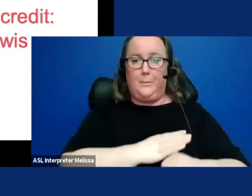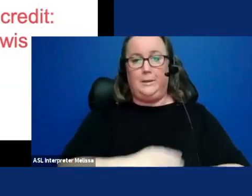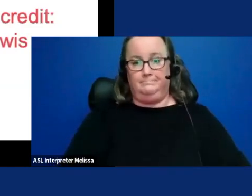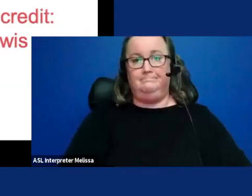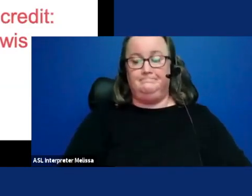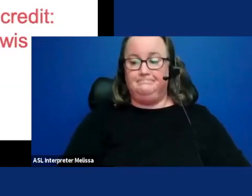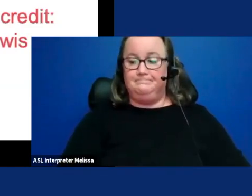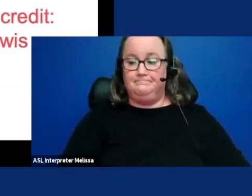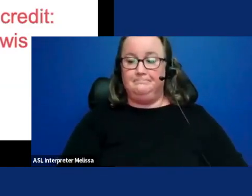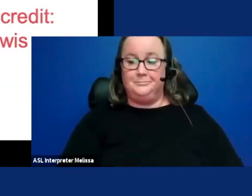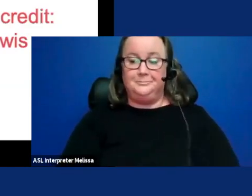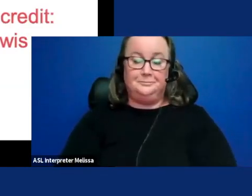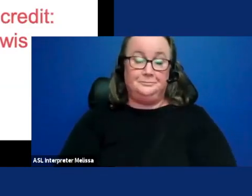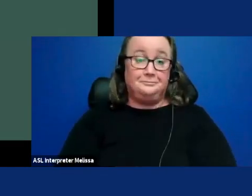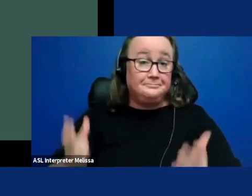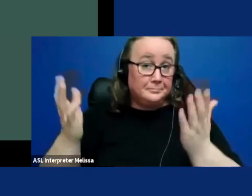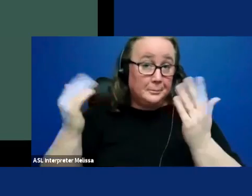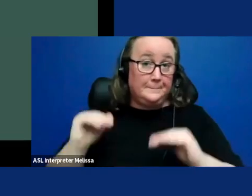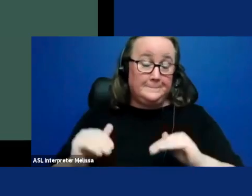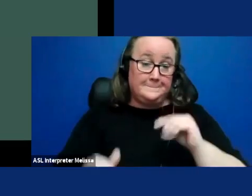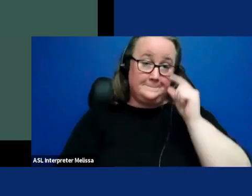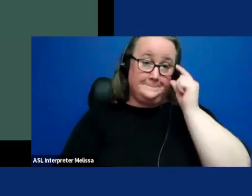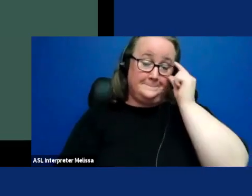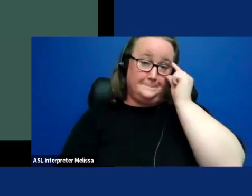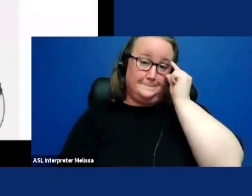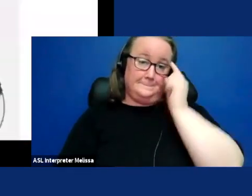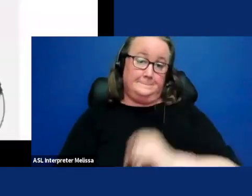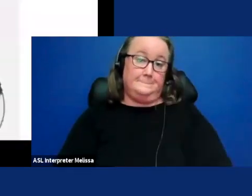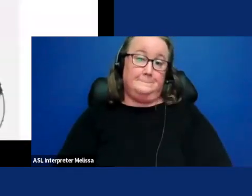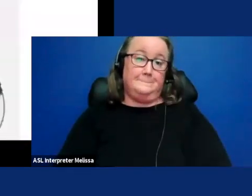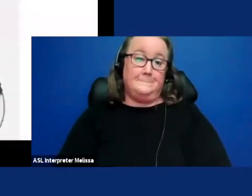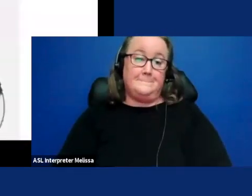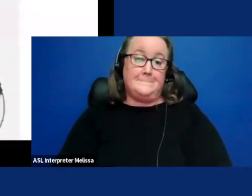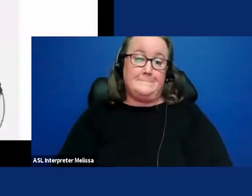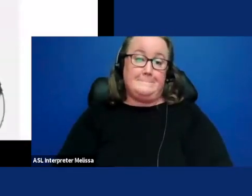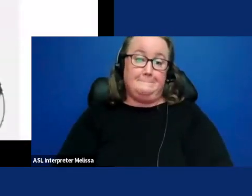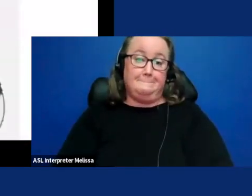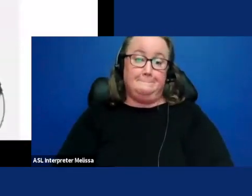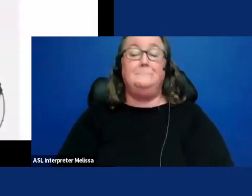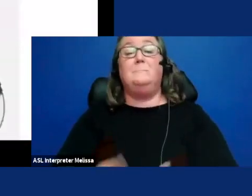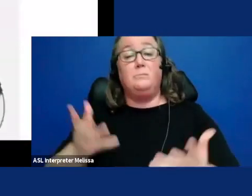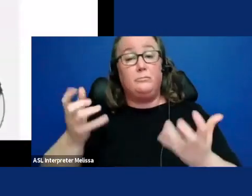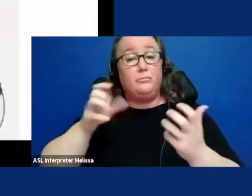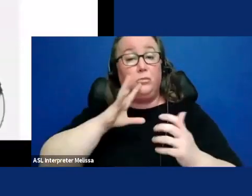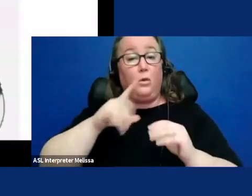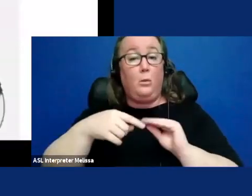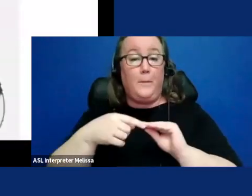Next slide, please. So we're going to talk about briefly how you